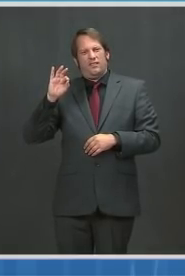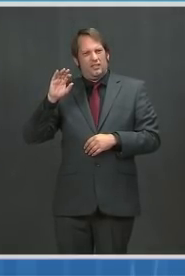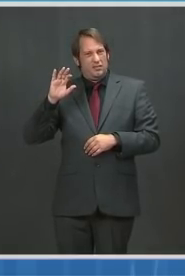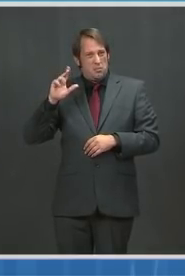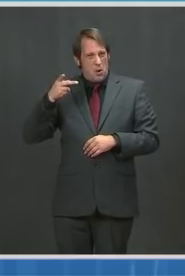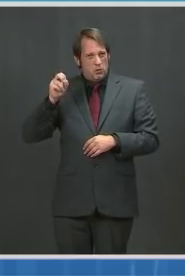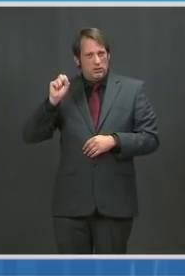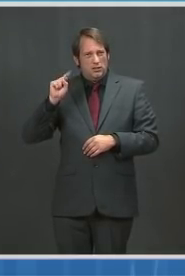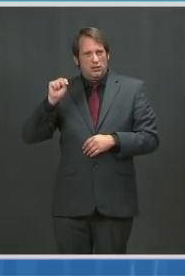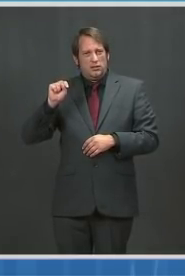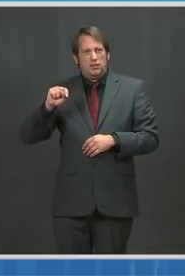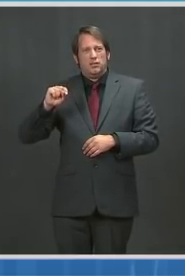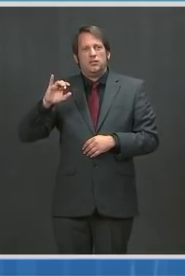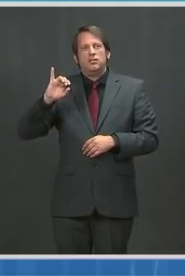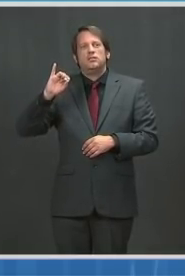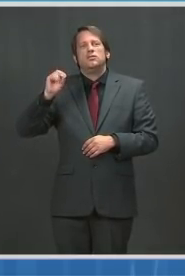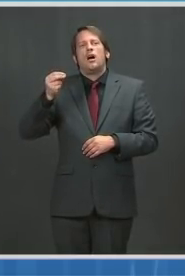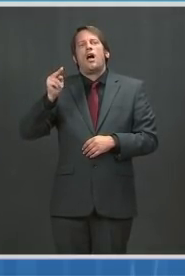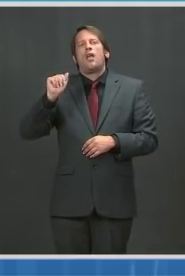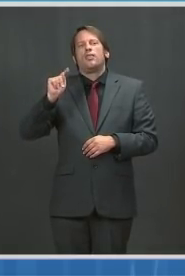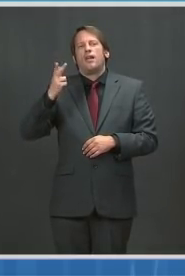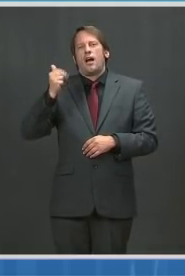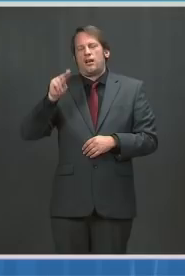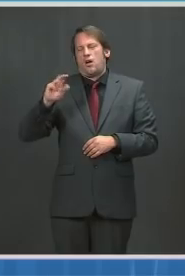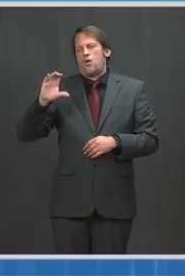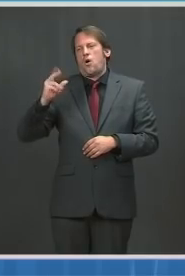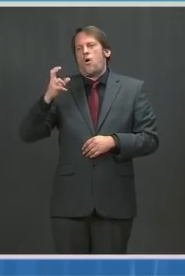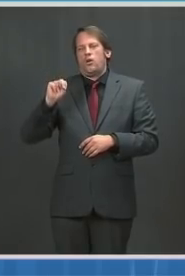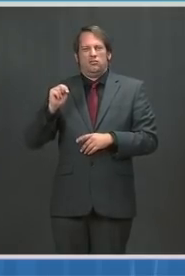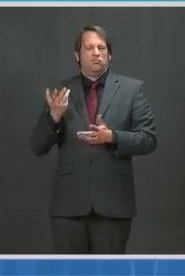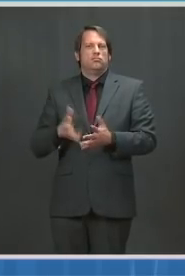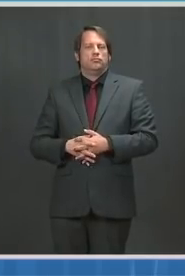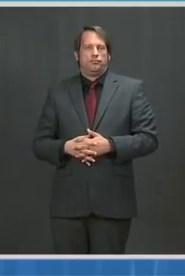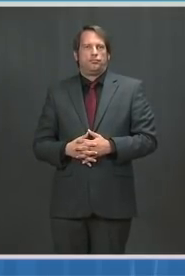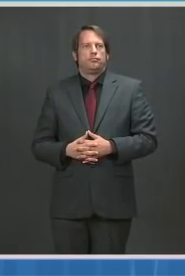because I also happen to be based in Michigan, where the numbers are looking really scary.